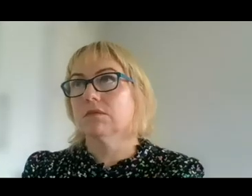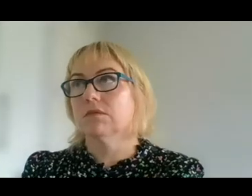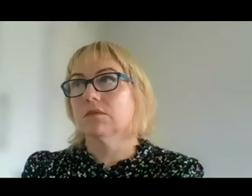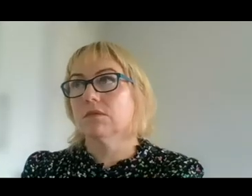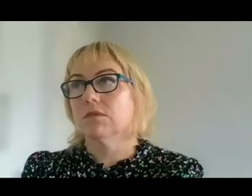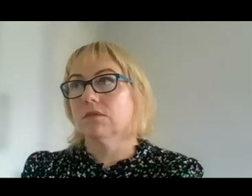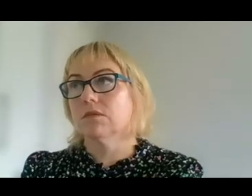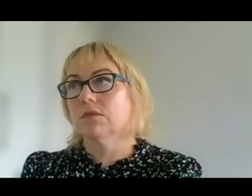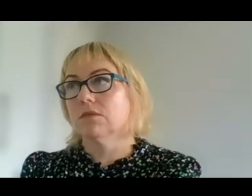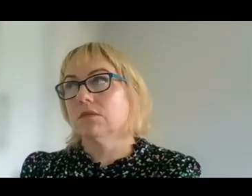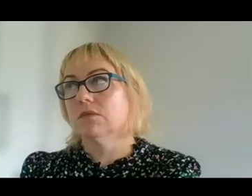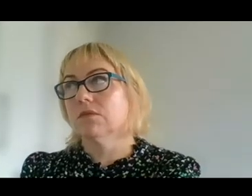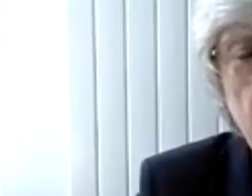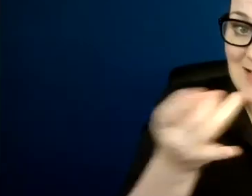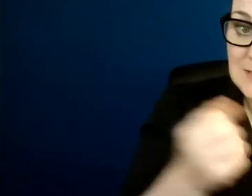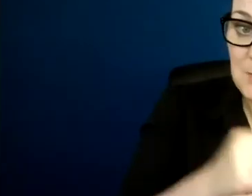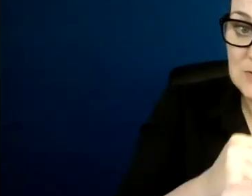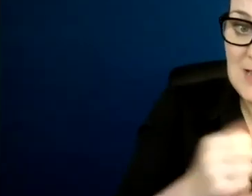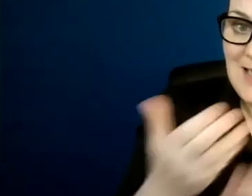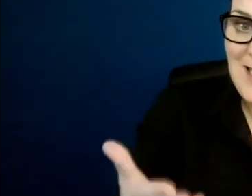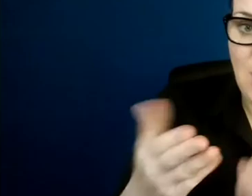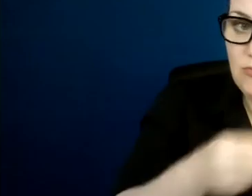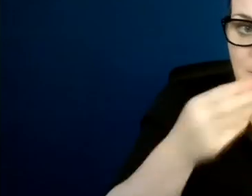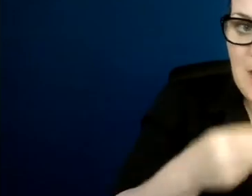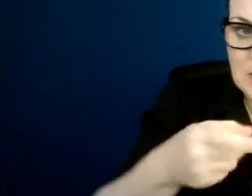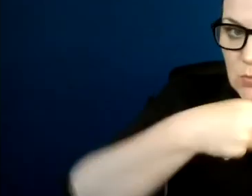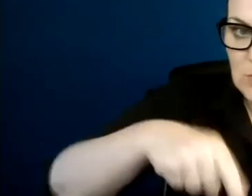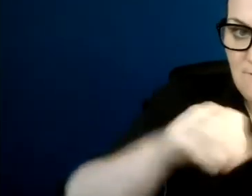introduction of the legislation. >>: Yeah, well I think the first